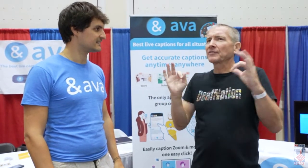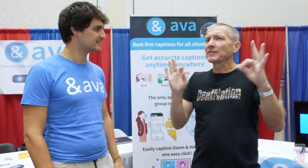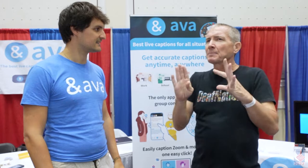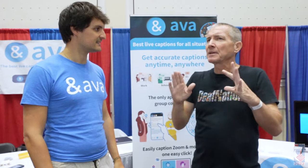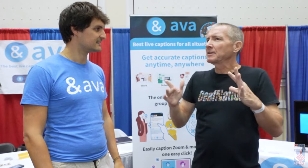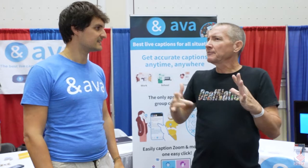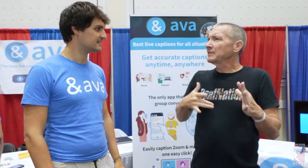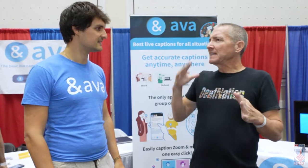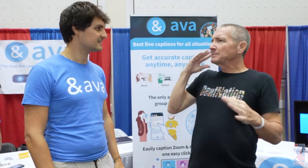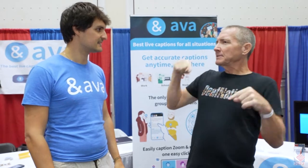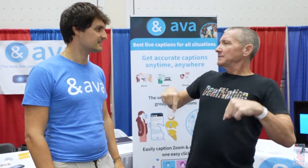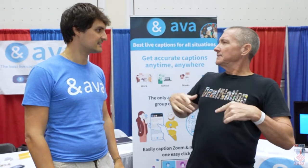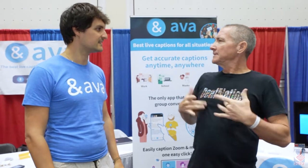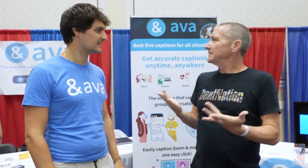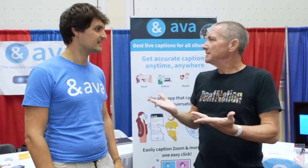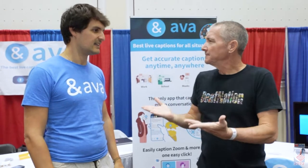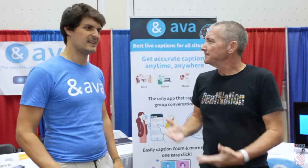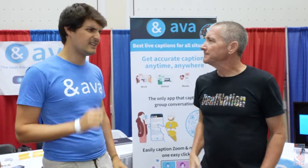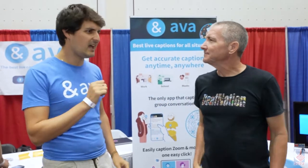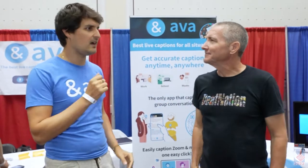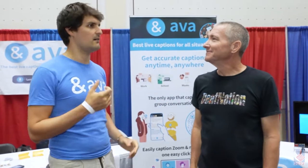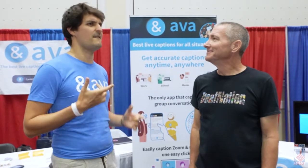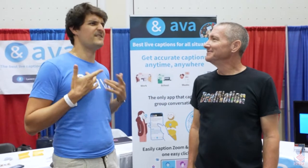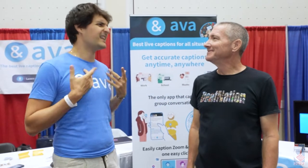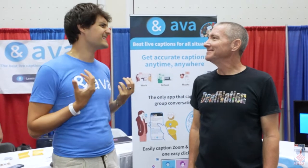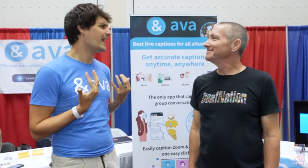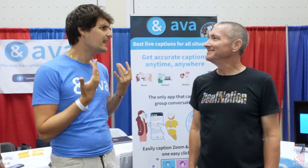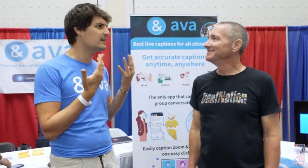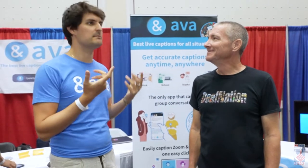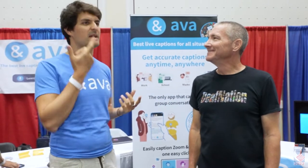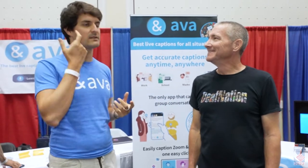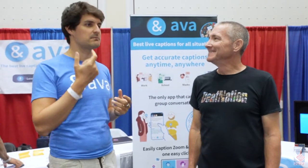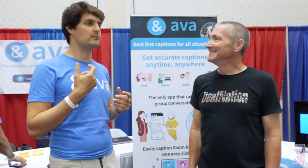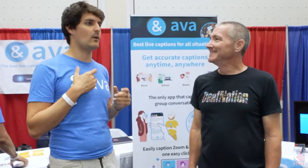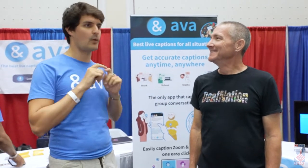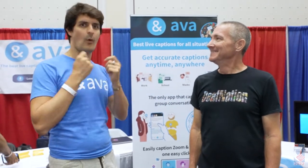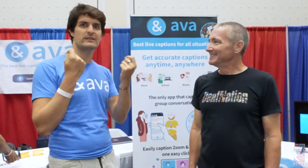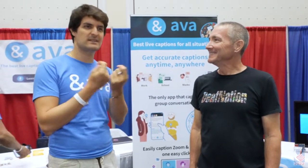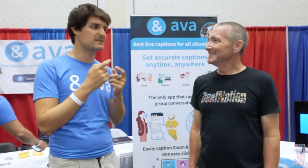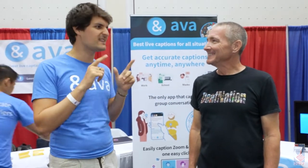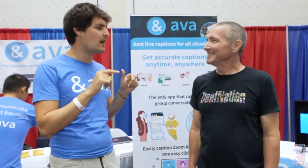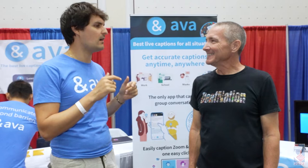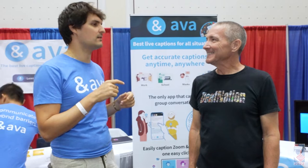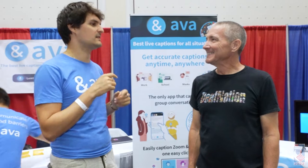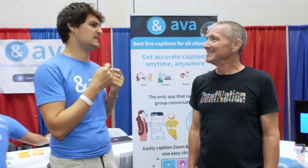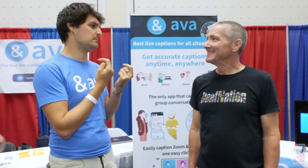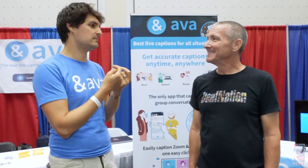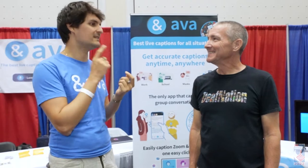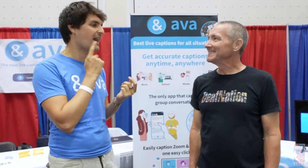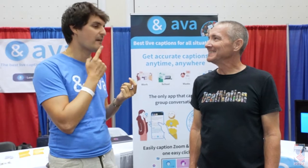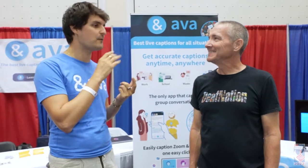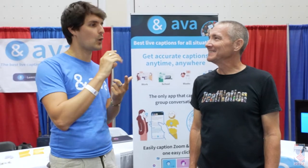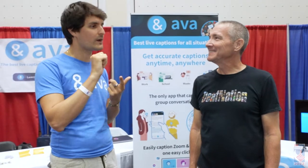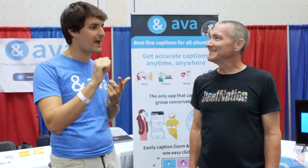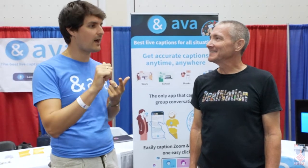How has the feedback been here so far? Yeah, it feels exciting. Because our whole team at Ava, we have some deaf team members,